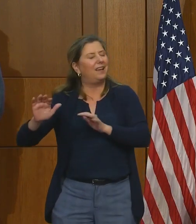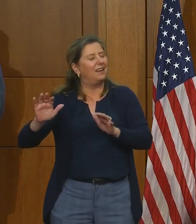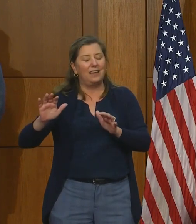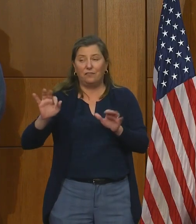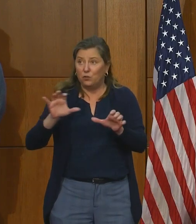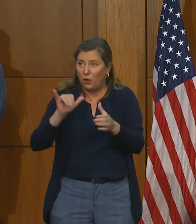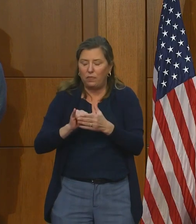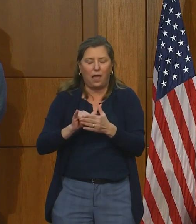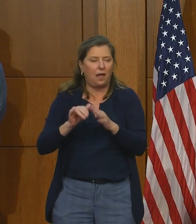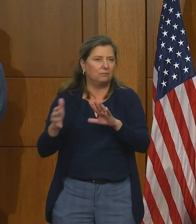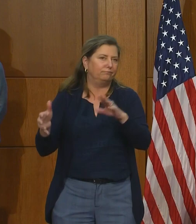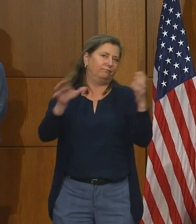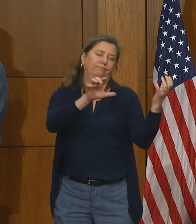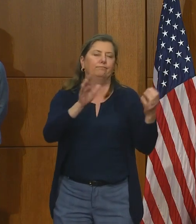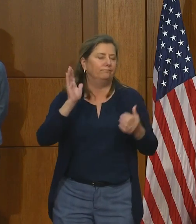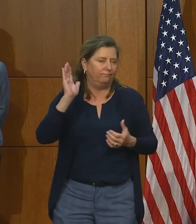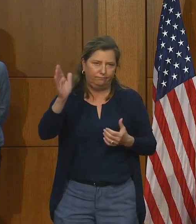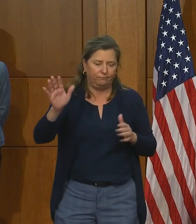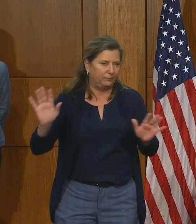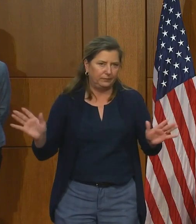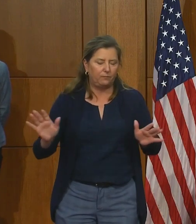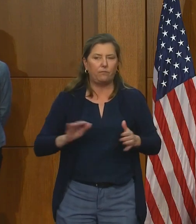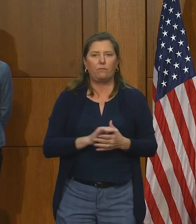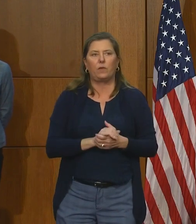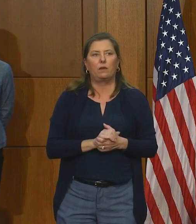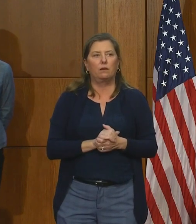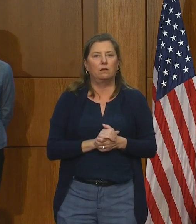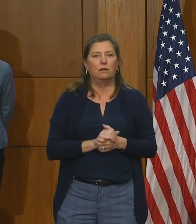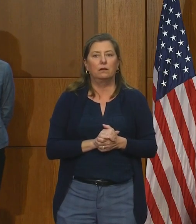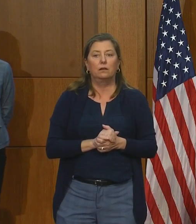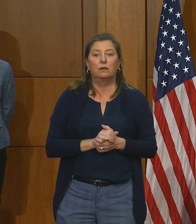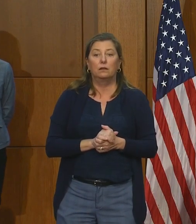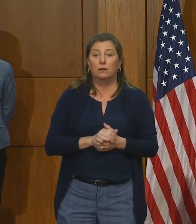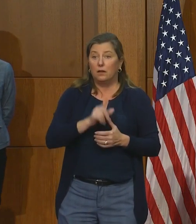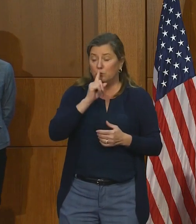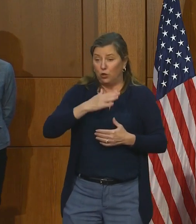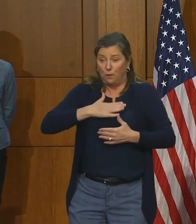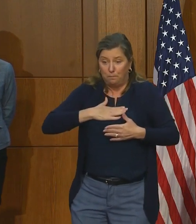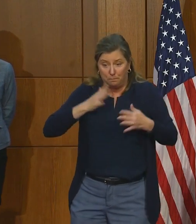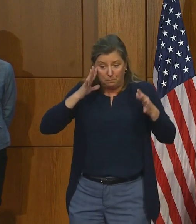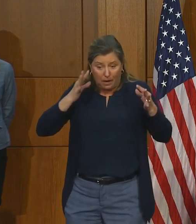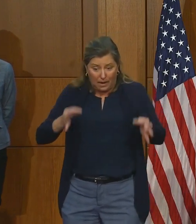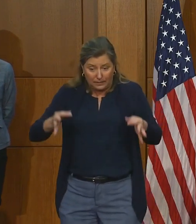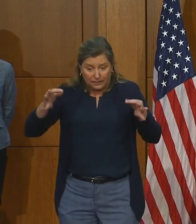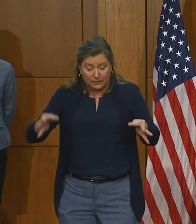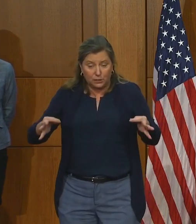CANTONESE OUR PICKS TOWNS AND